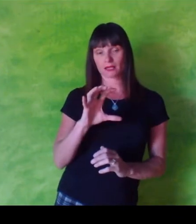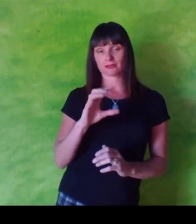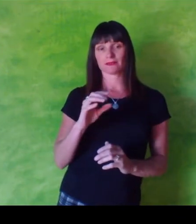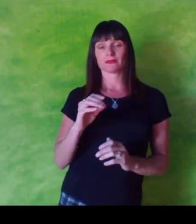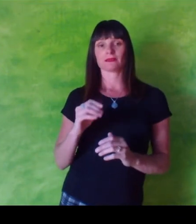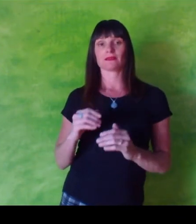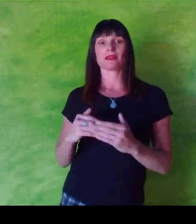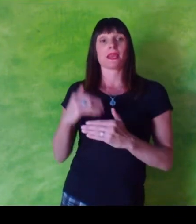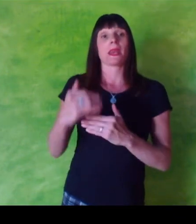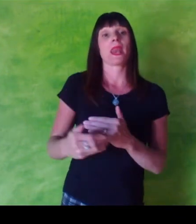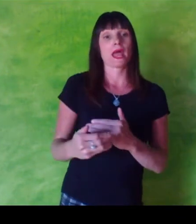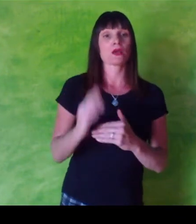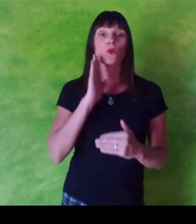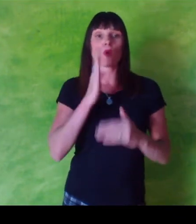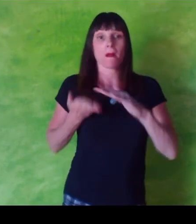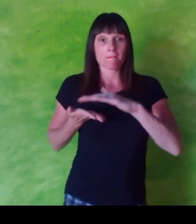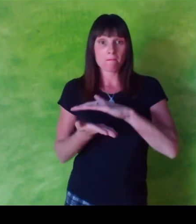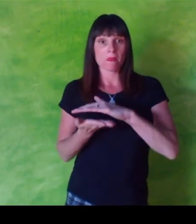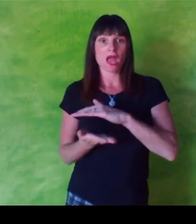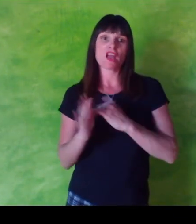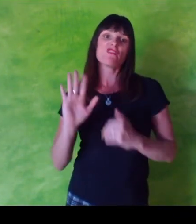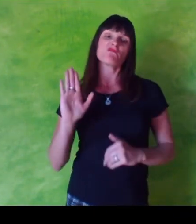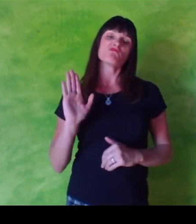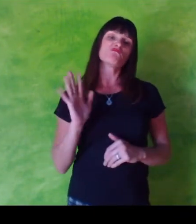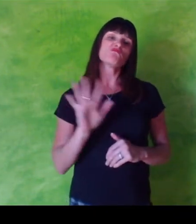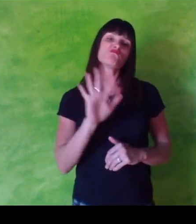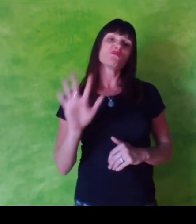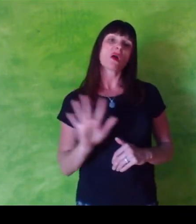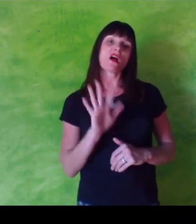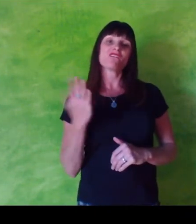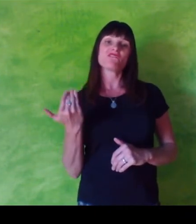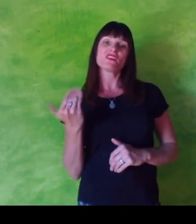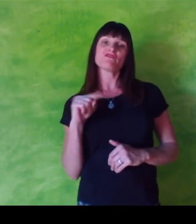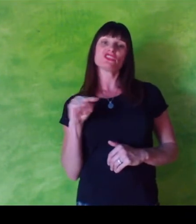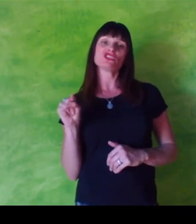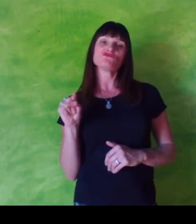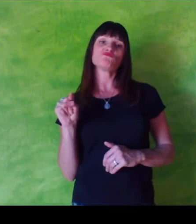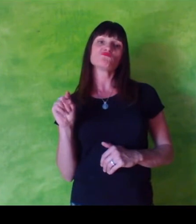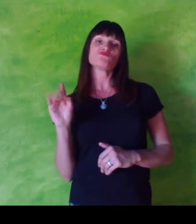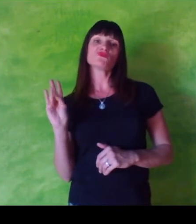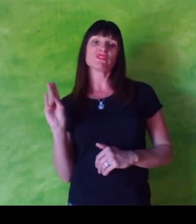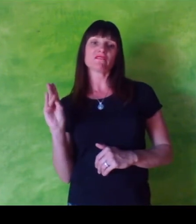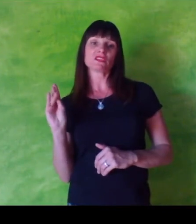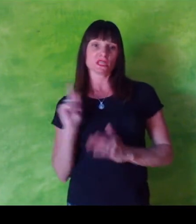We're going to bake them for about 15 to 17 minutes